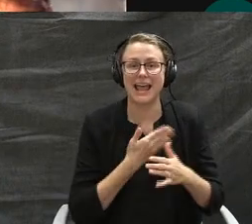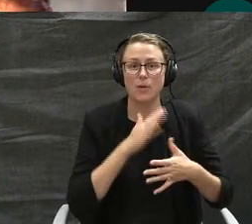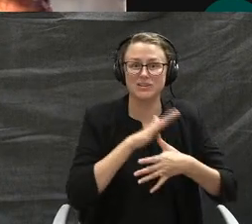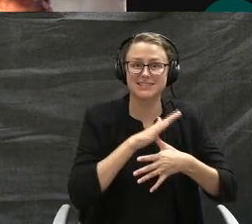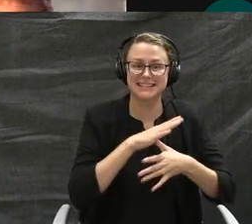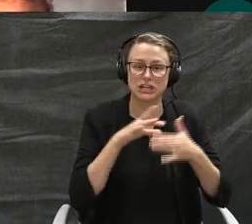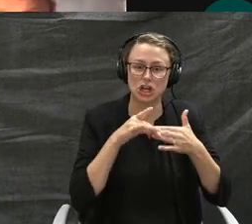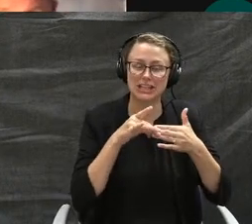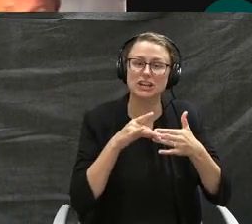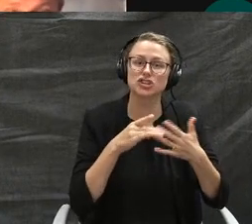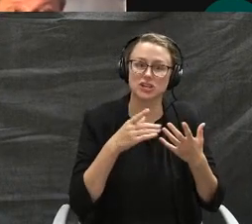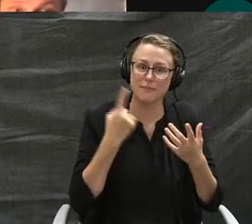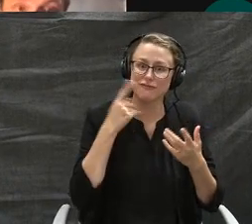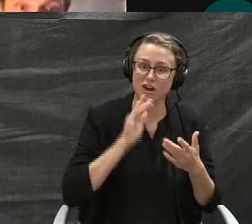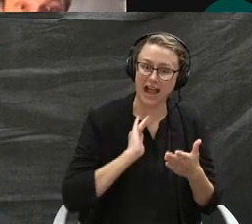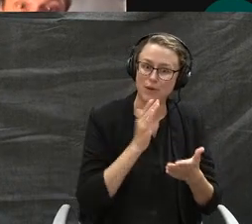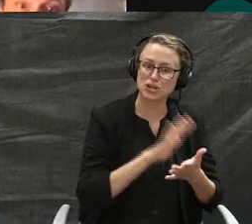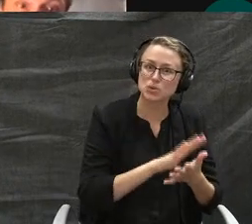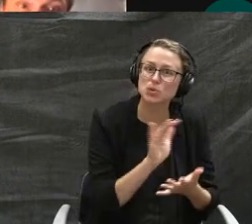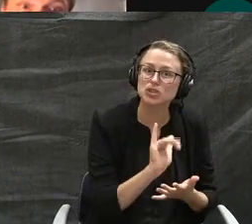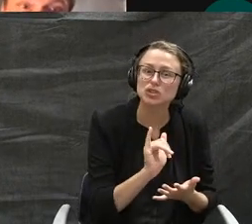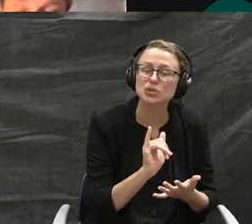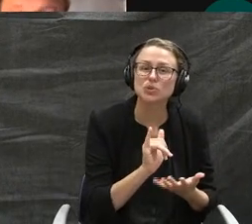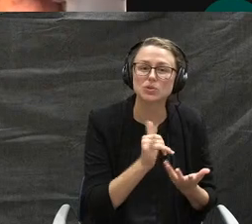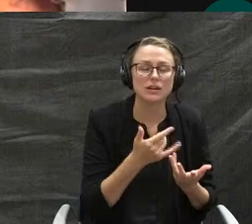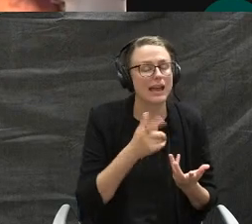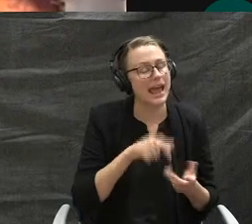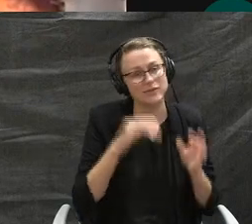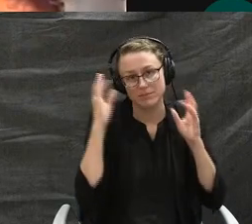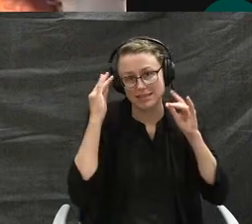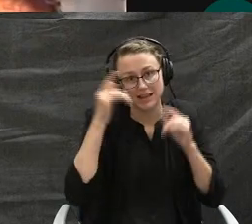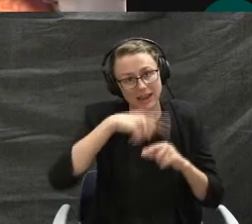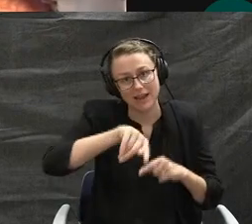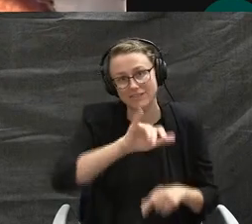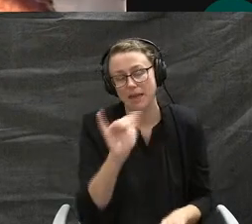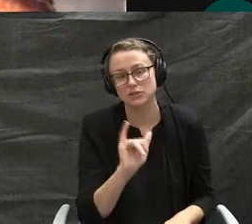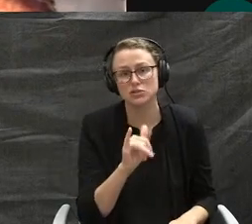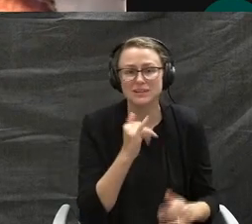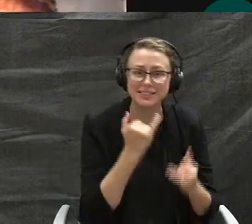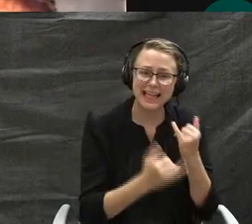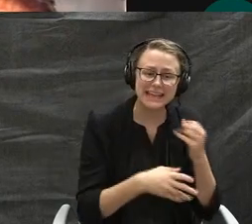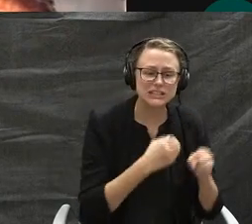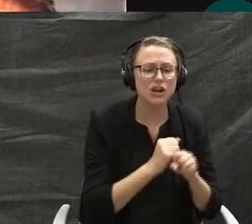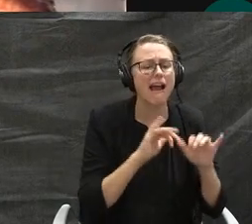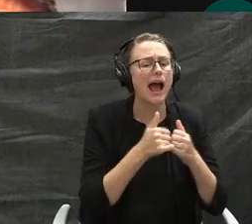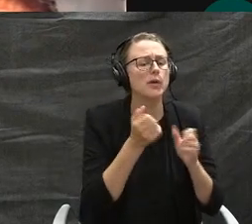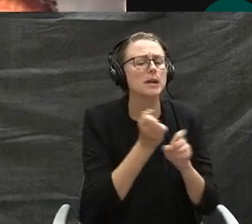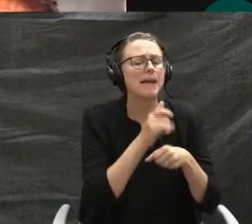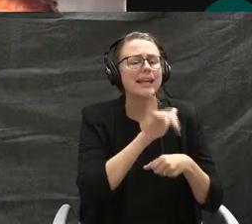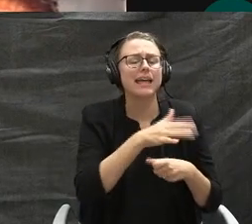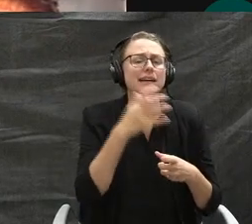To move things along so we need to be thinking about them as well as their last year and so how do we make that memorable?